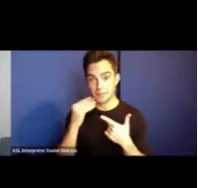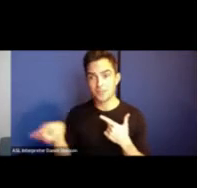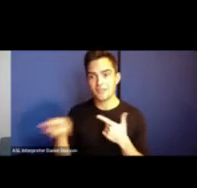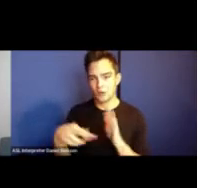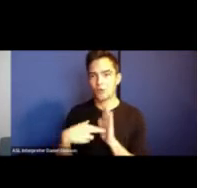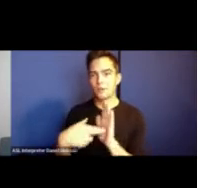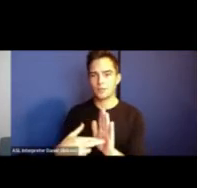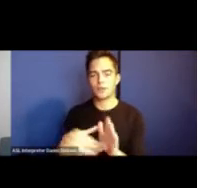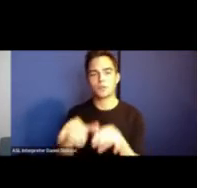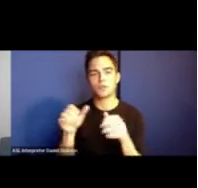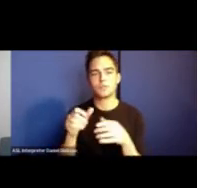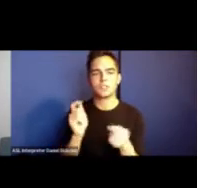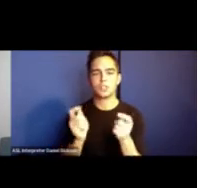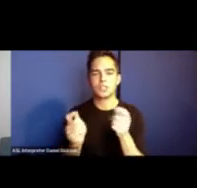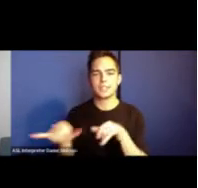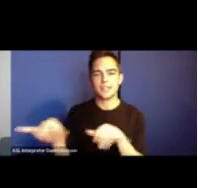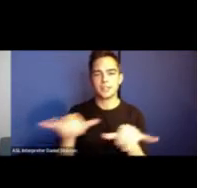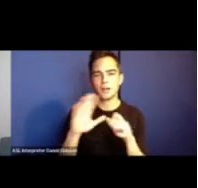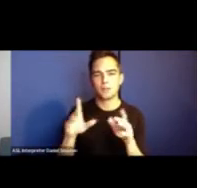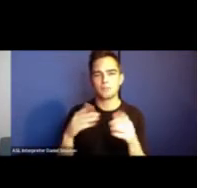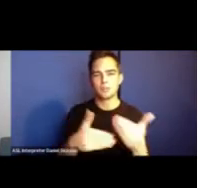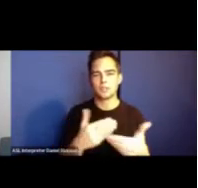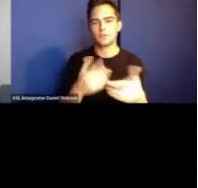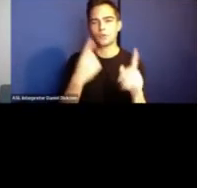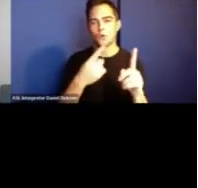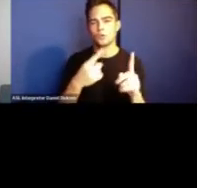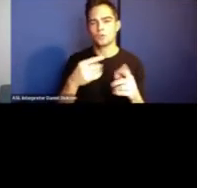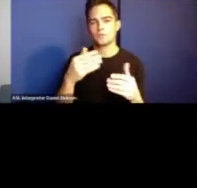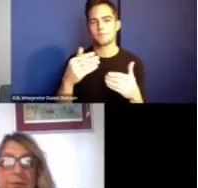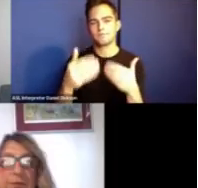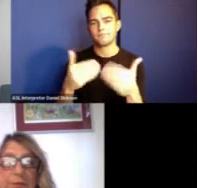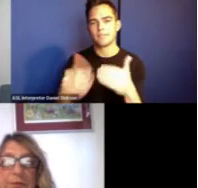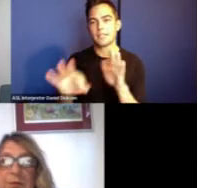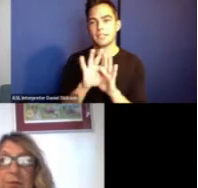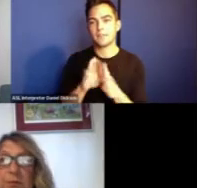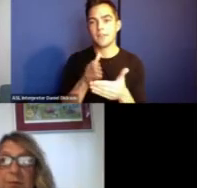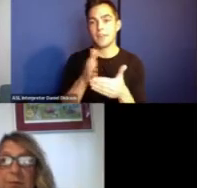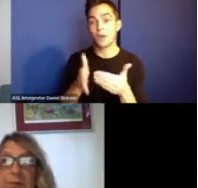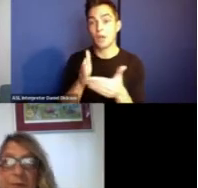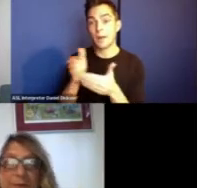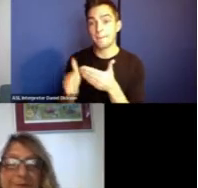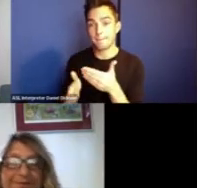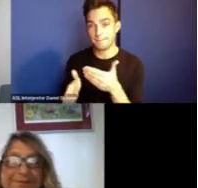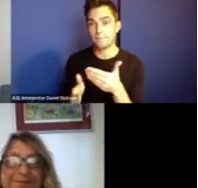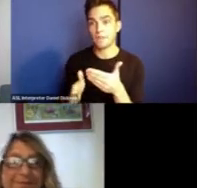standardize our process for goals and objectives, and identify outcomes that each of the subgroups wanted to work on.